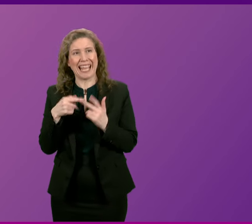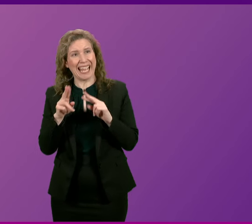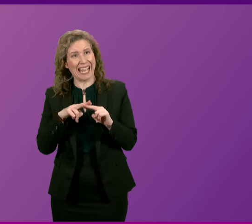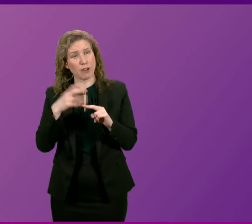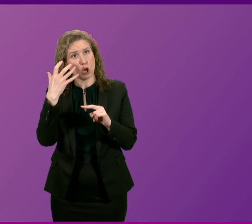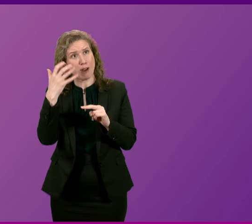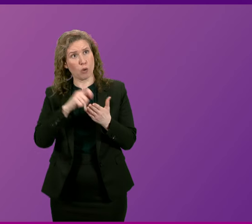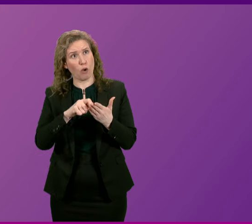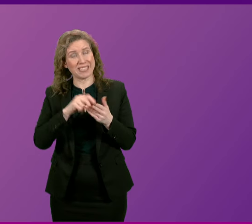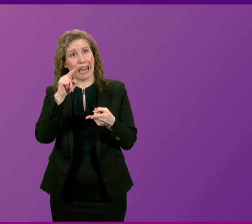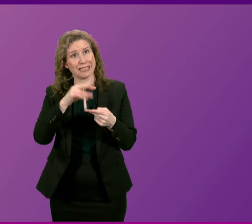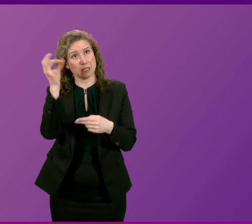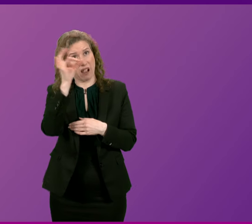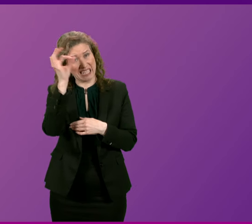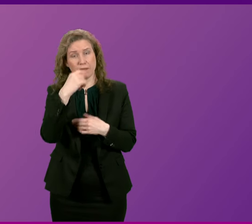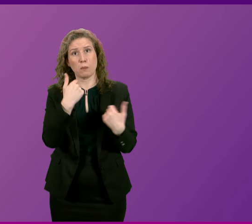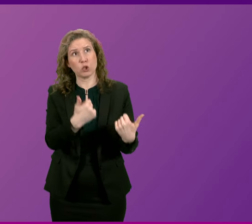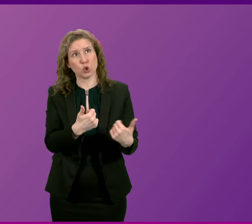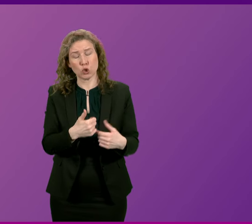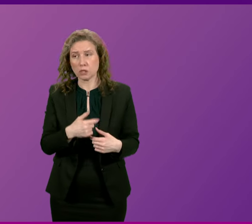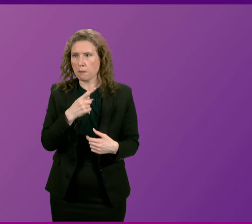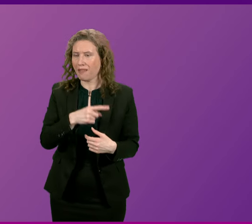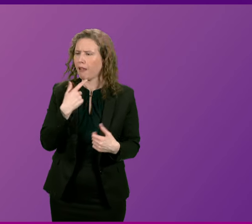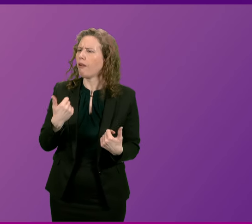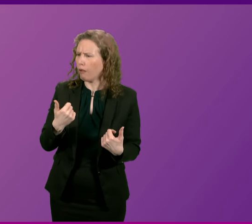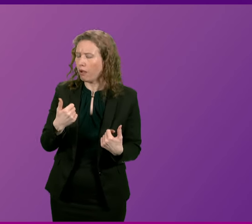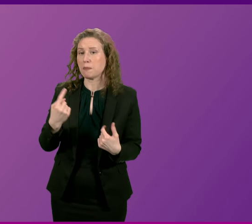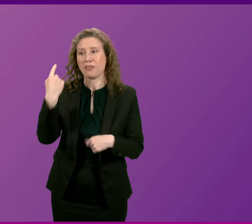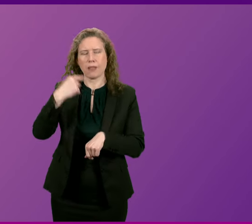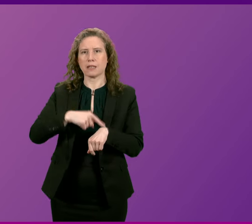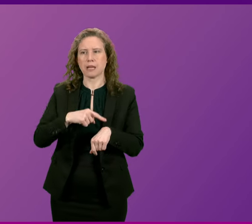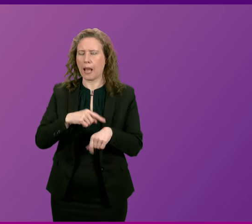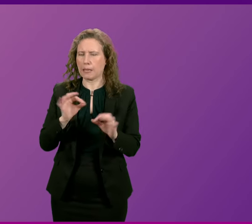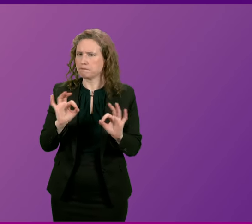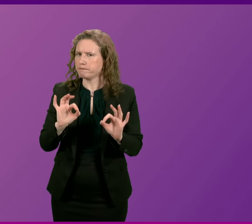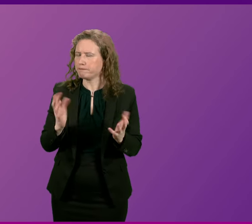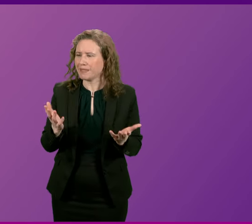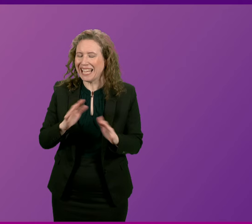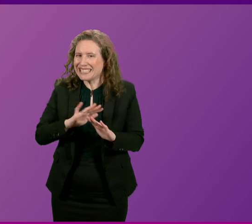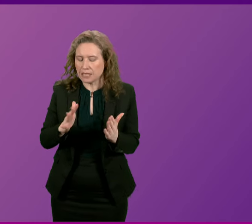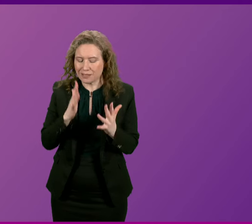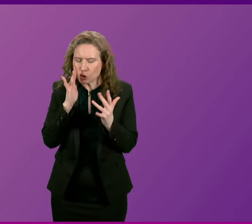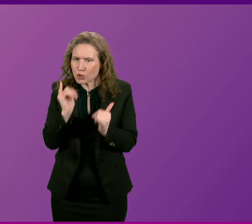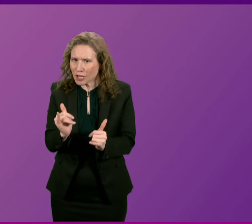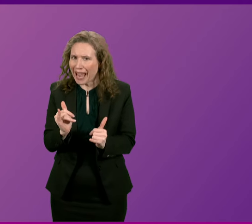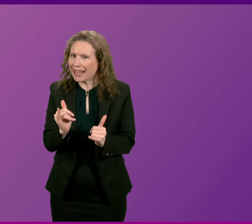Office and that, if the Crown Office had at least taken the precaution of checking the report and